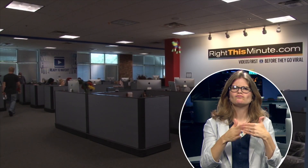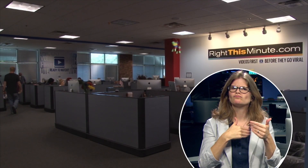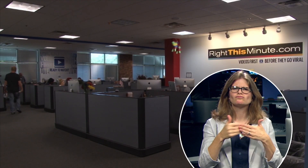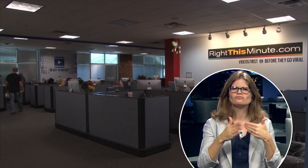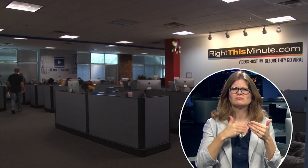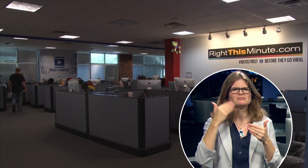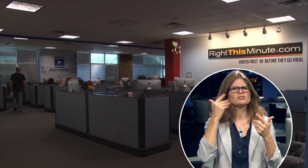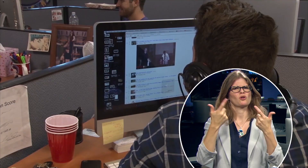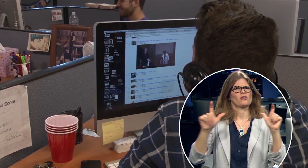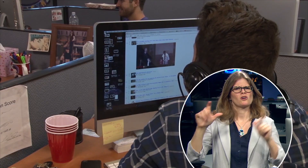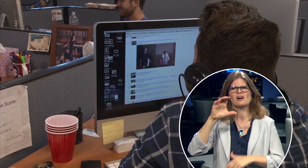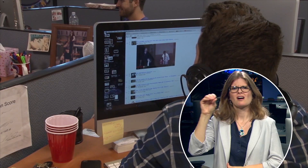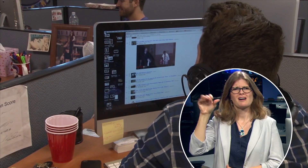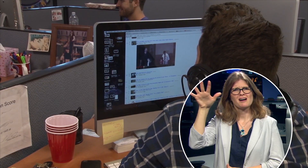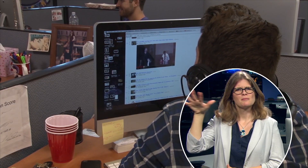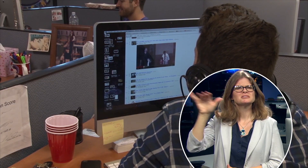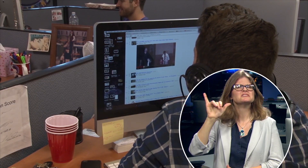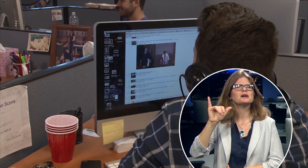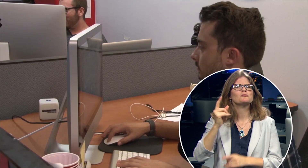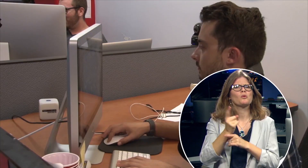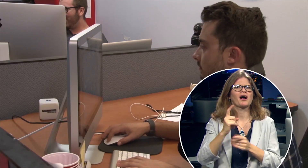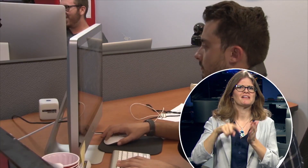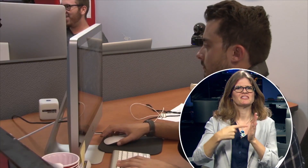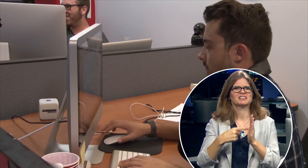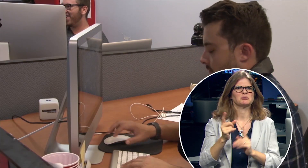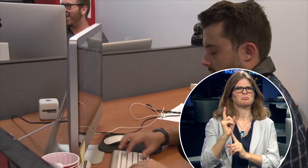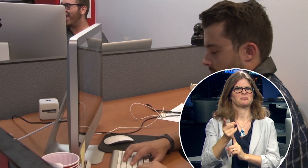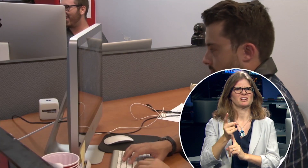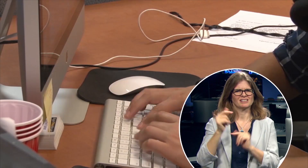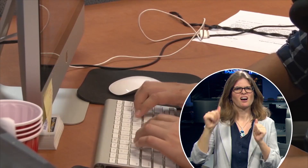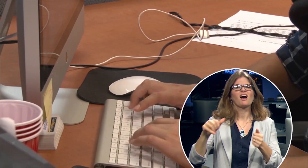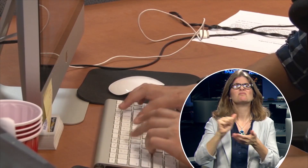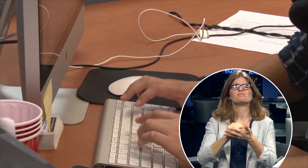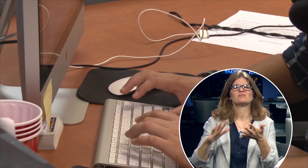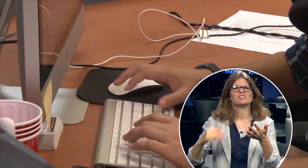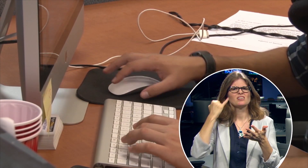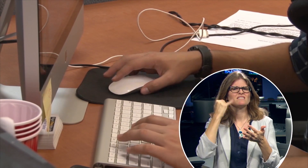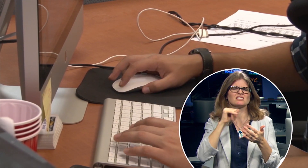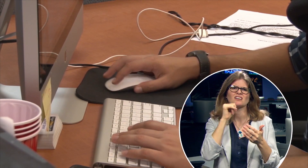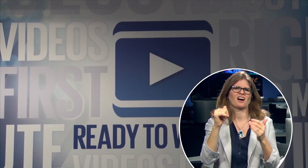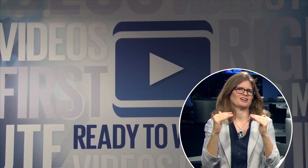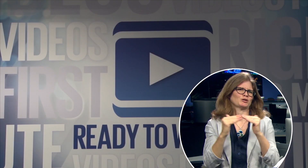Even larger companies like RightThisMinute could be affected by net neutrality being taken away.